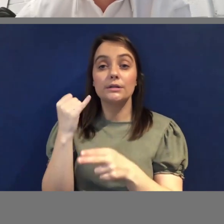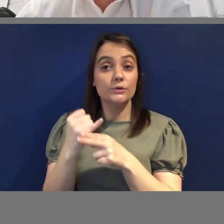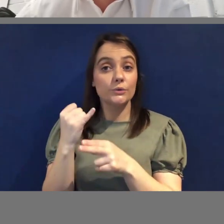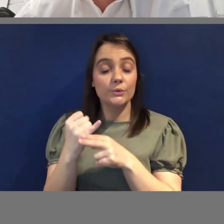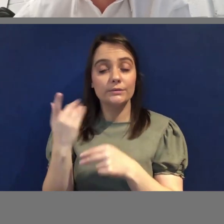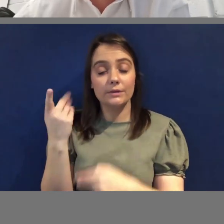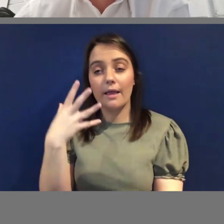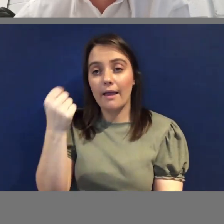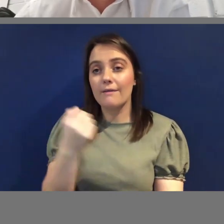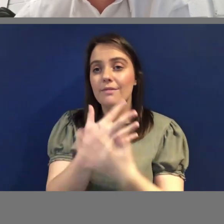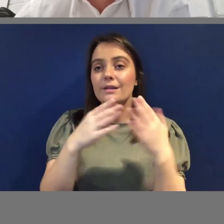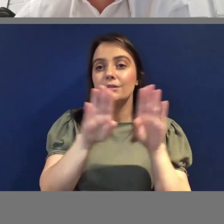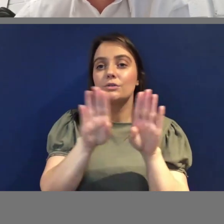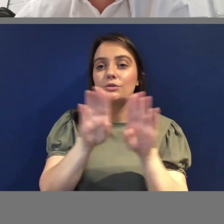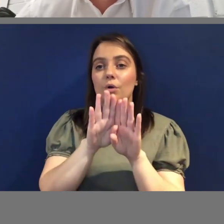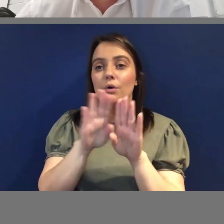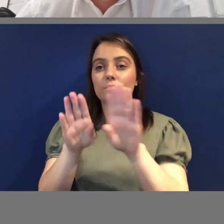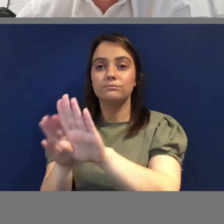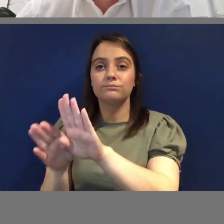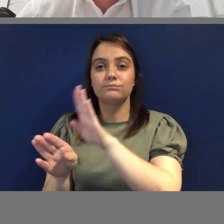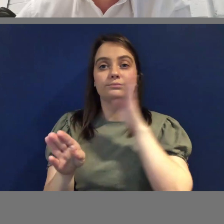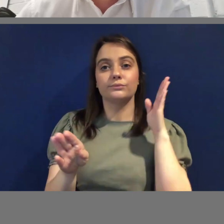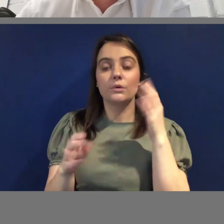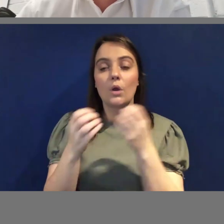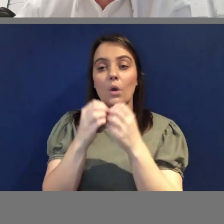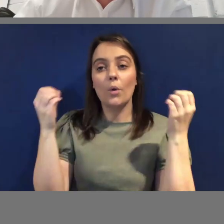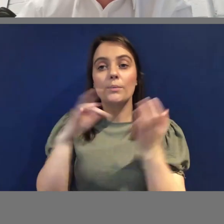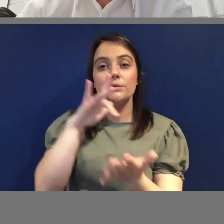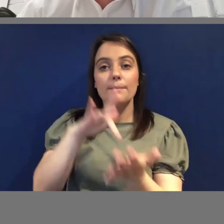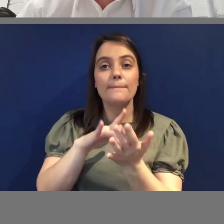a number of doors that are opening directly out onto main entrances and they put lots of different